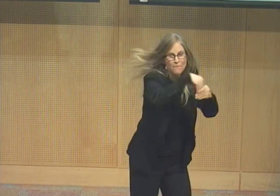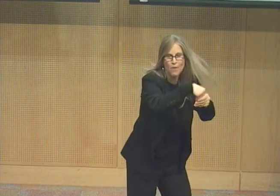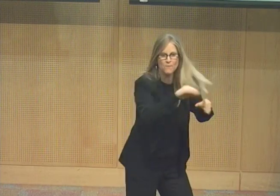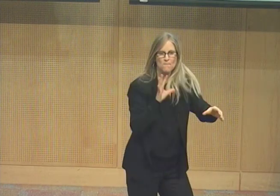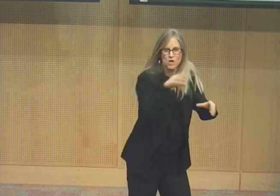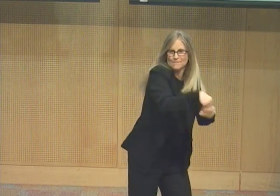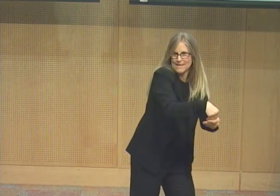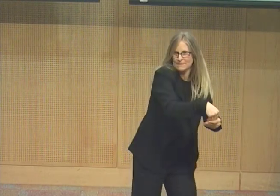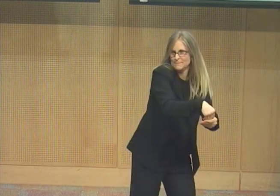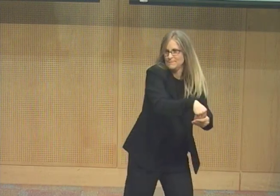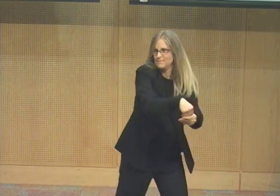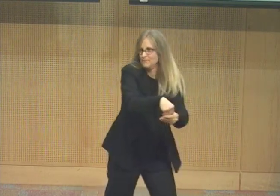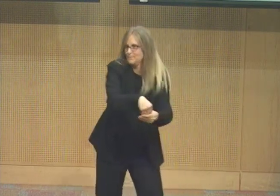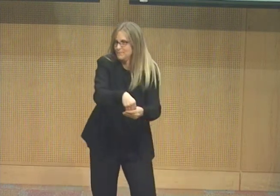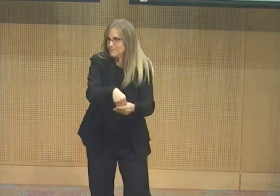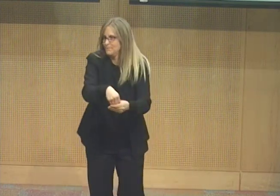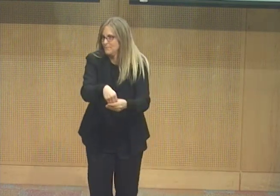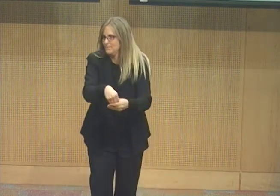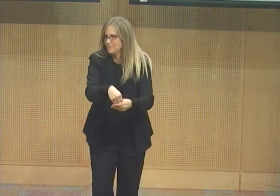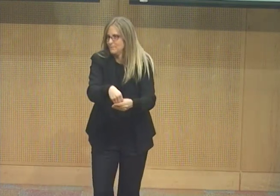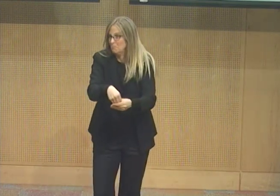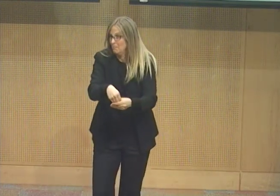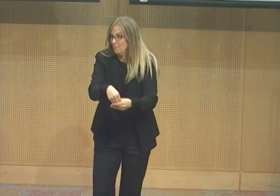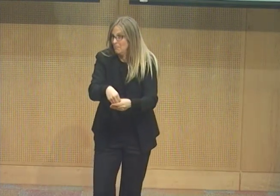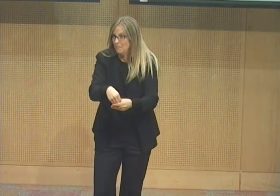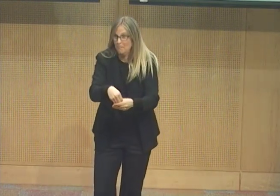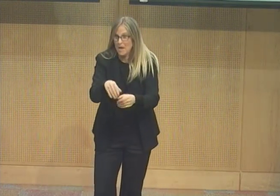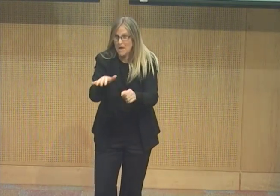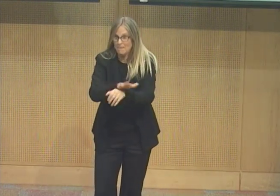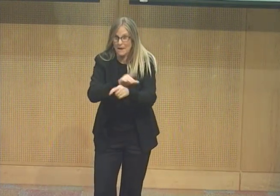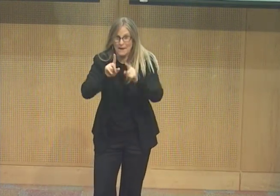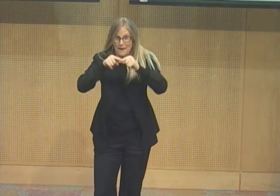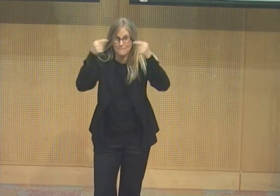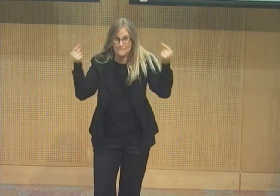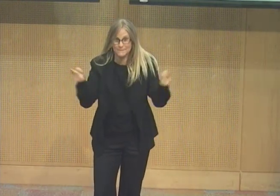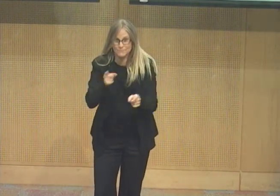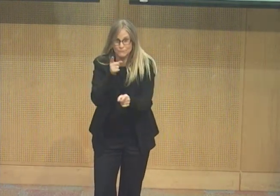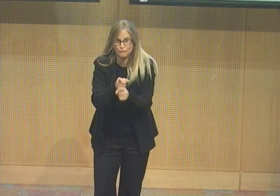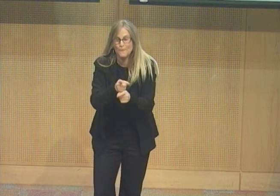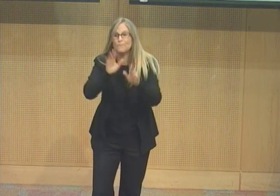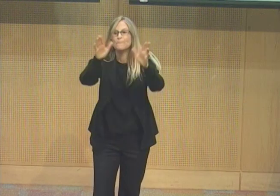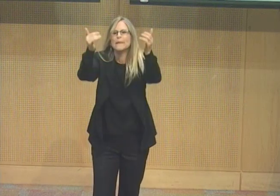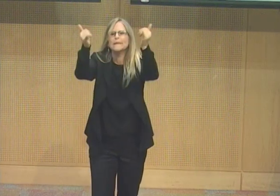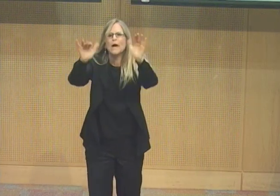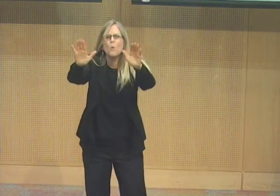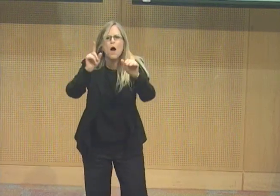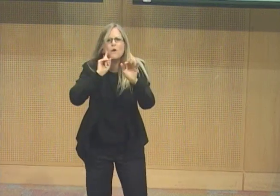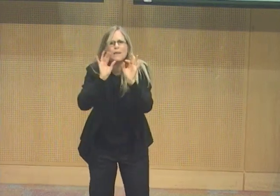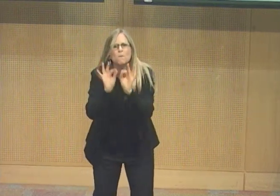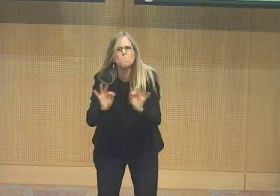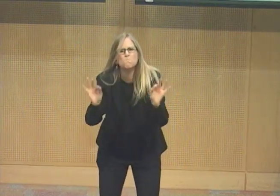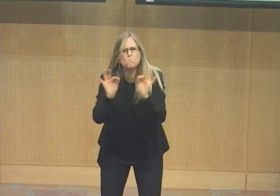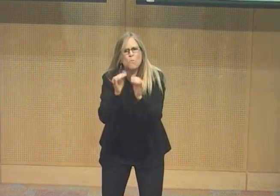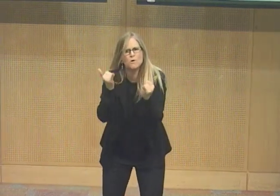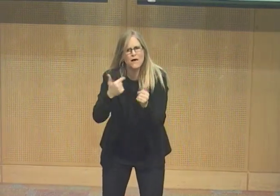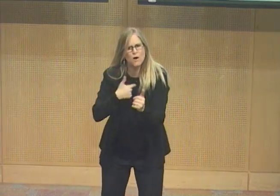"involved," and "participate," a completely opposite constructed image